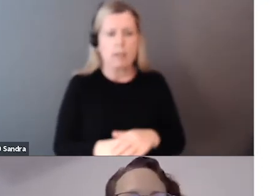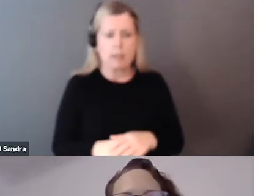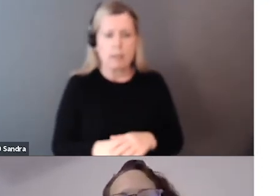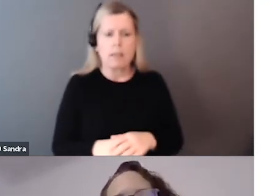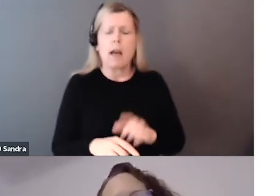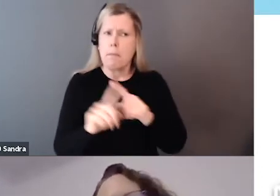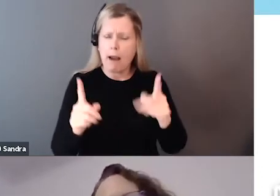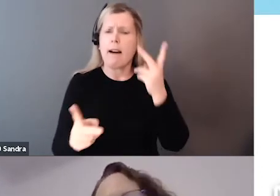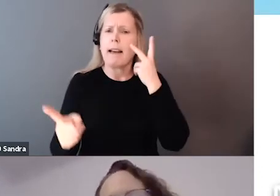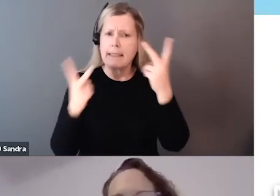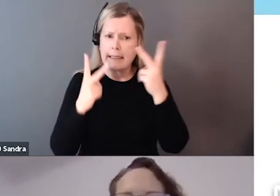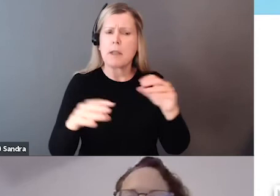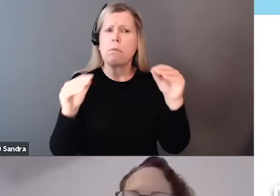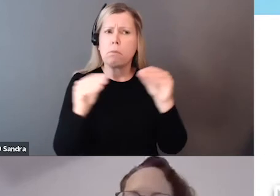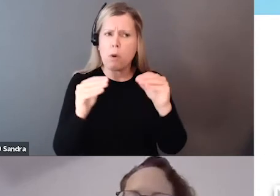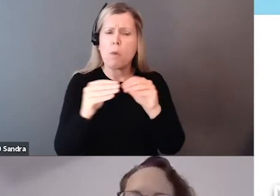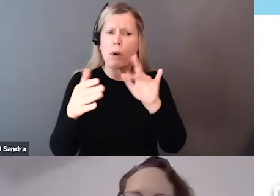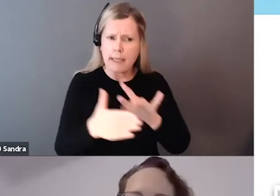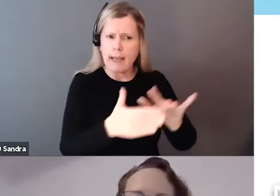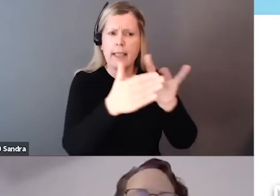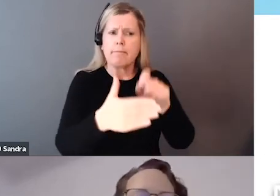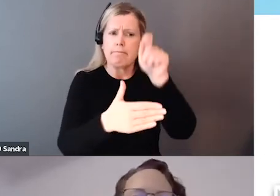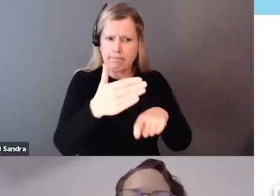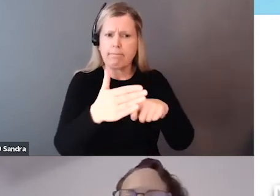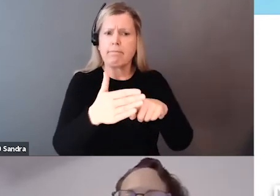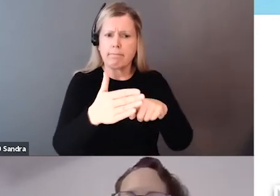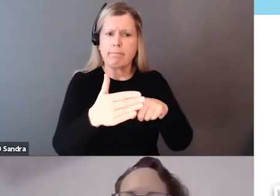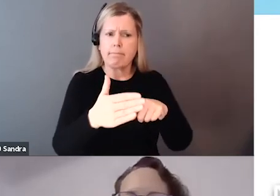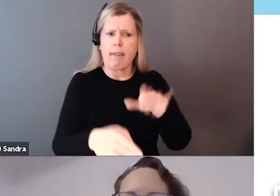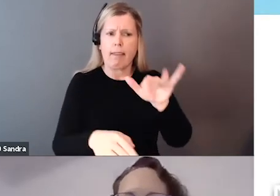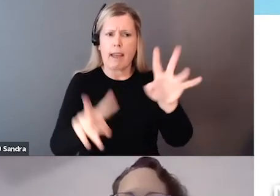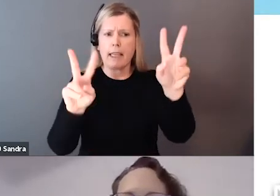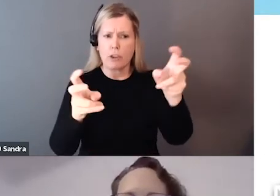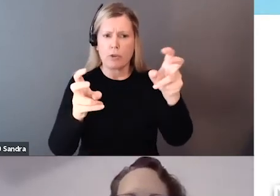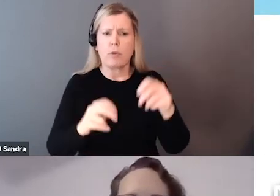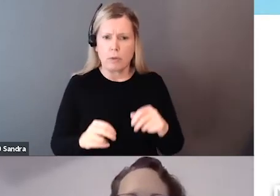on return to work and mental health and return to work coordination around this.